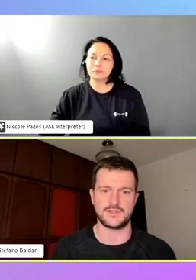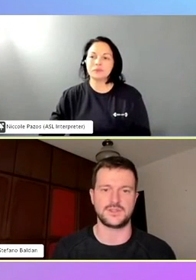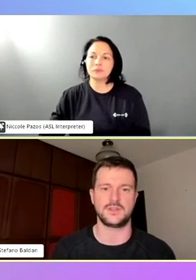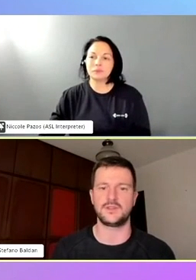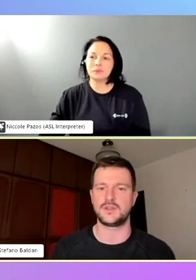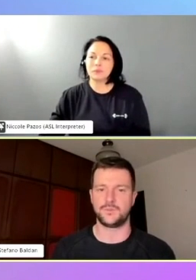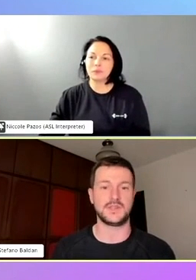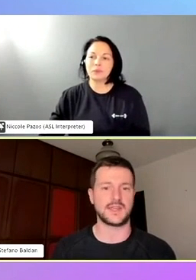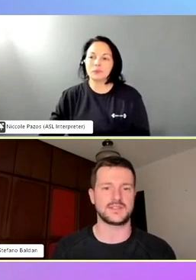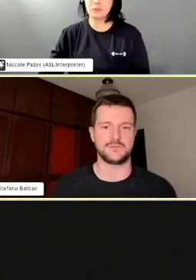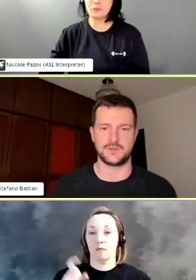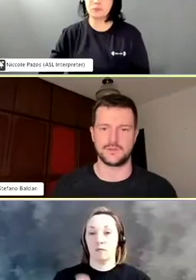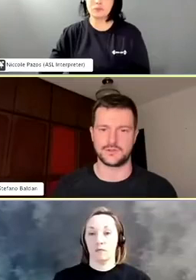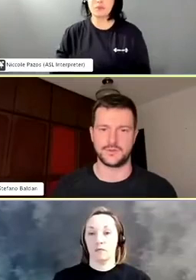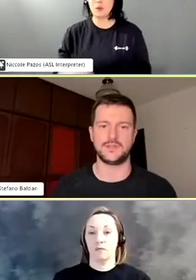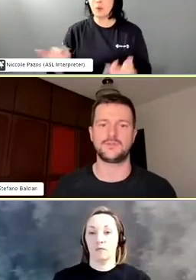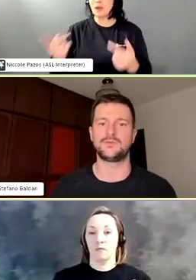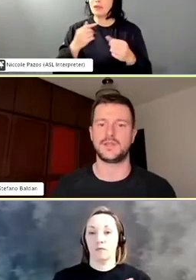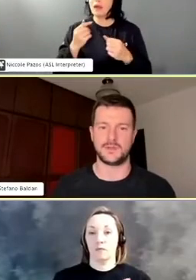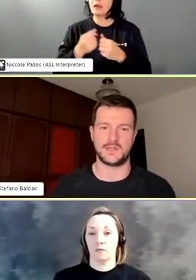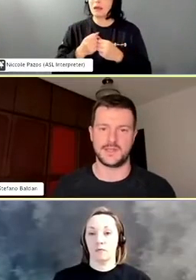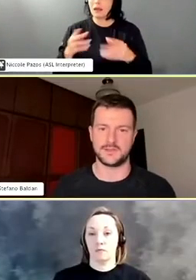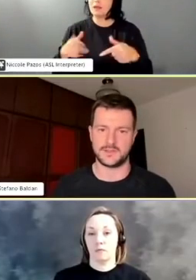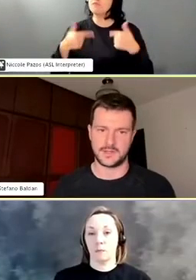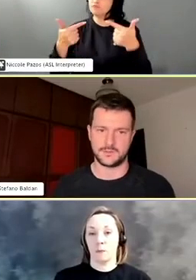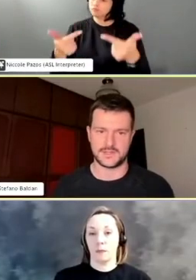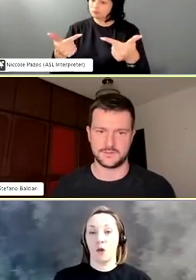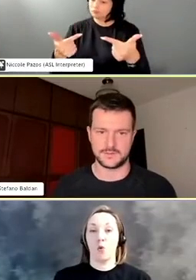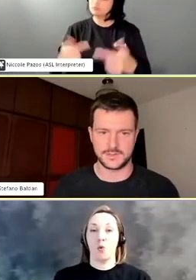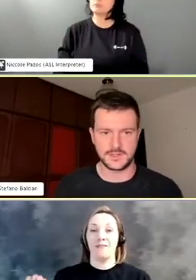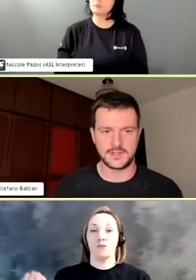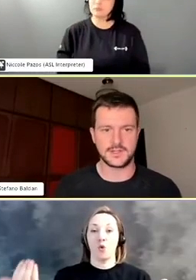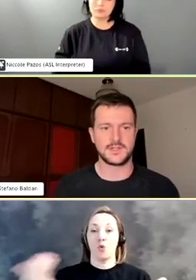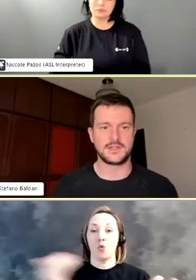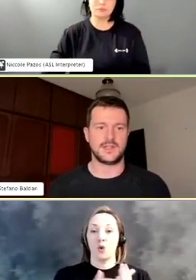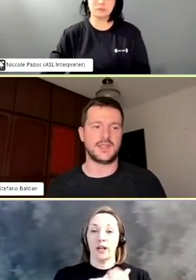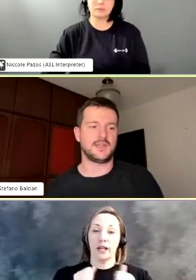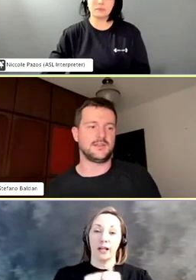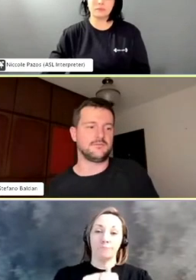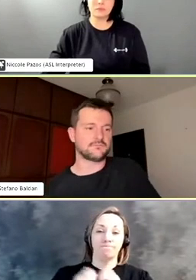You will find this announcement onto the top of the chat for the first few minutes. Here is Phil.